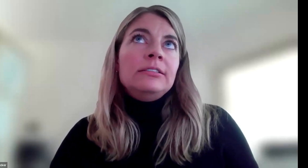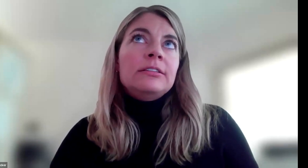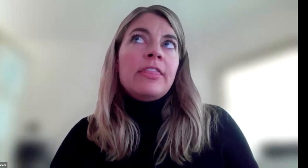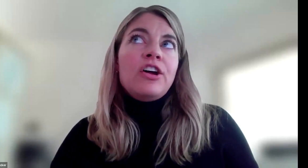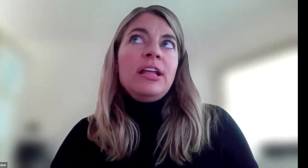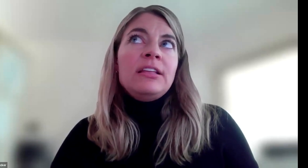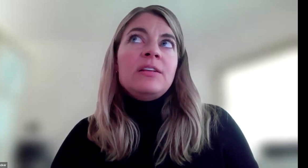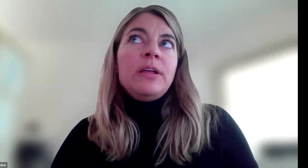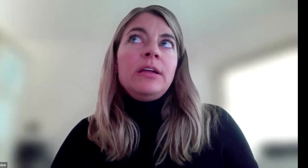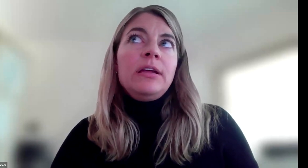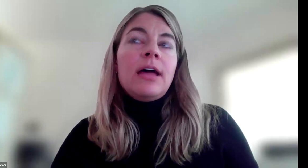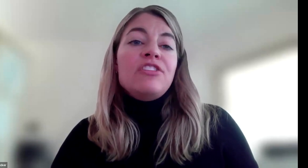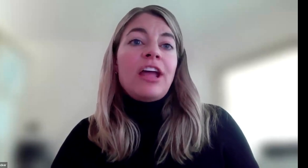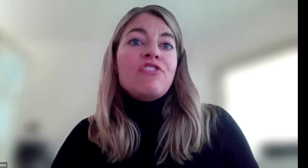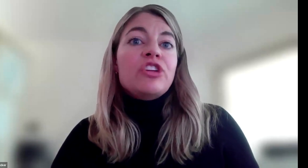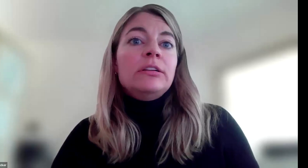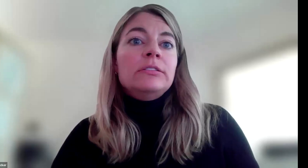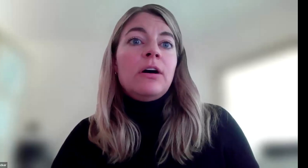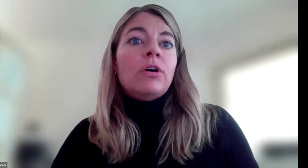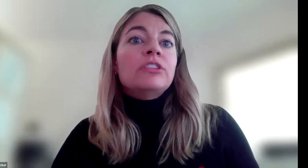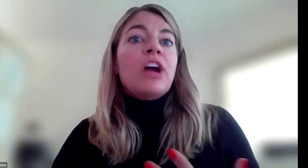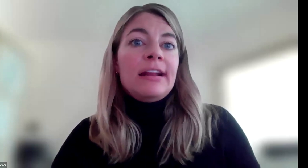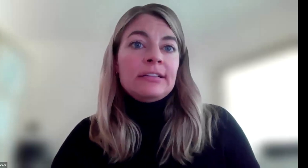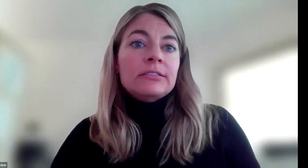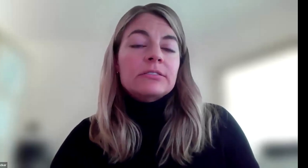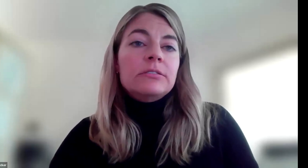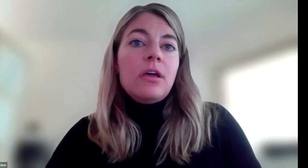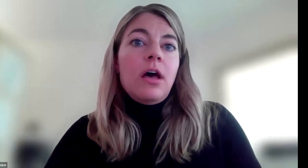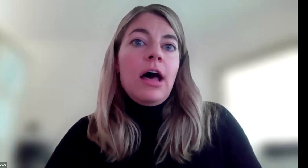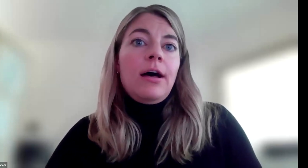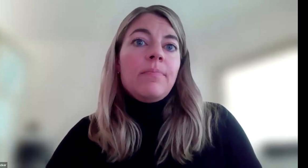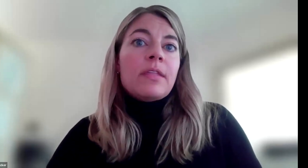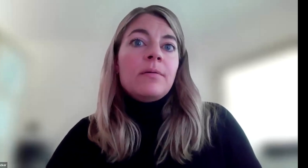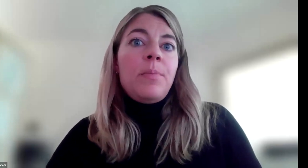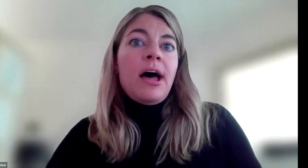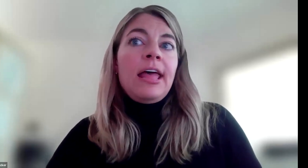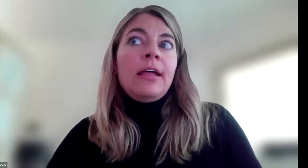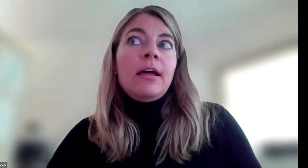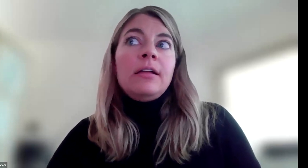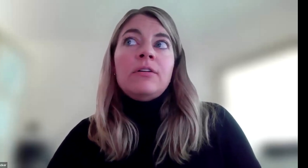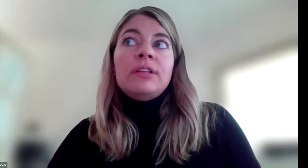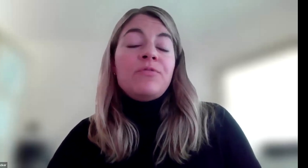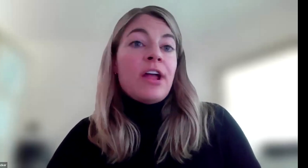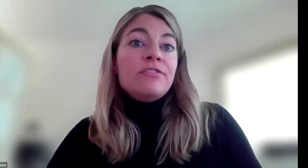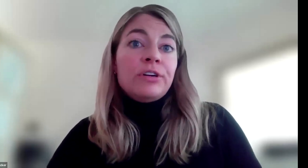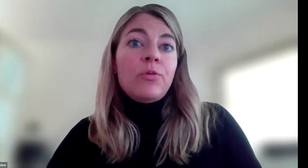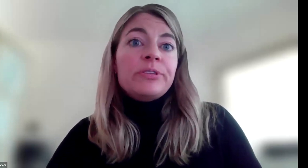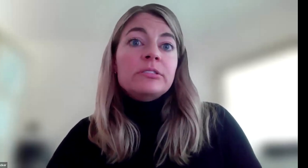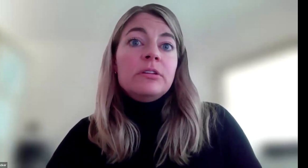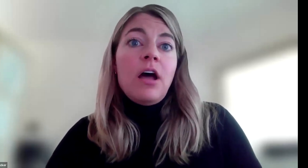One is there needs to be education or training by, you know, deaf rights groups, other disability rights groups to